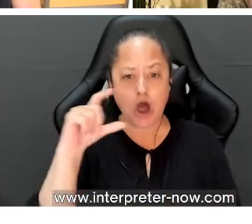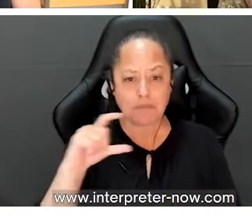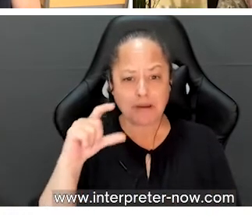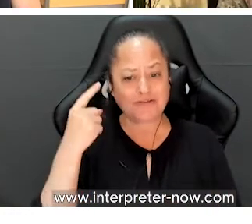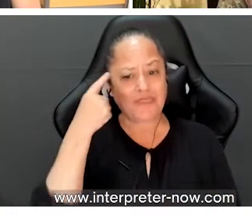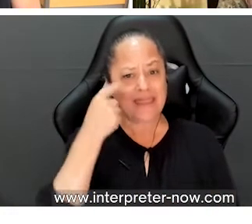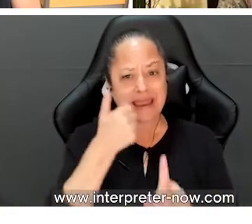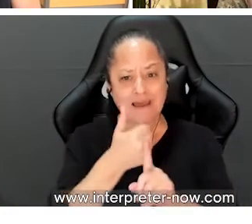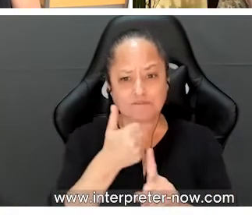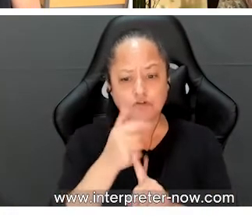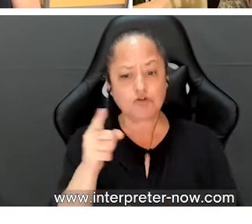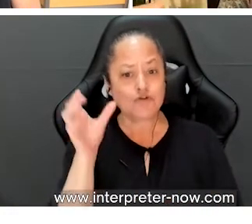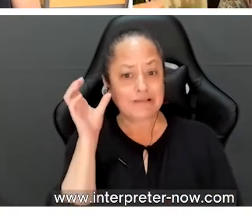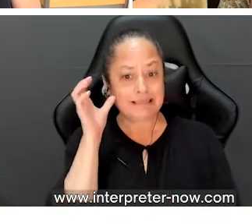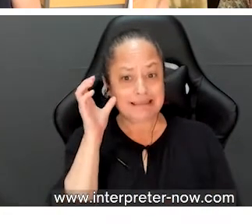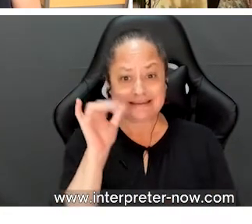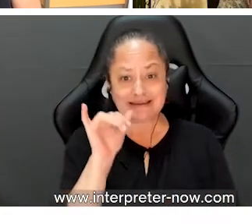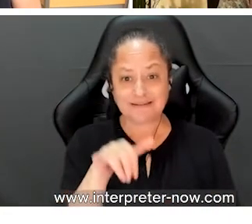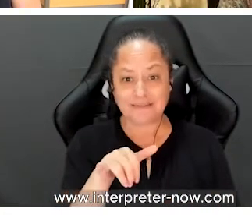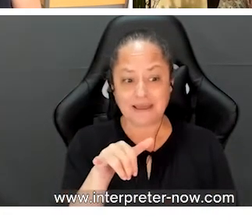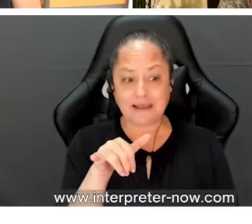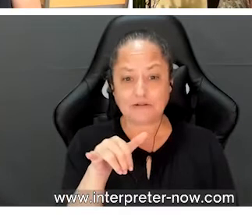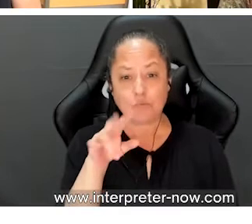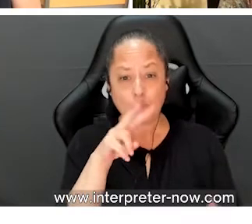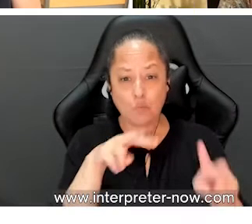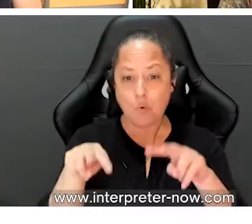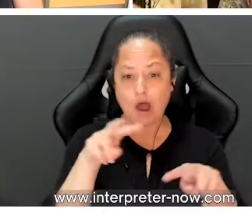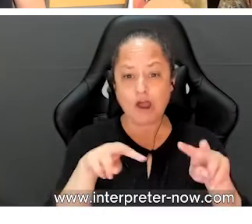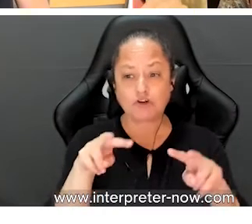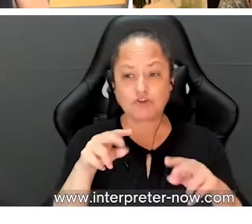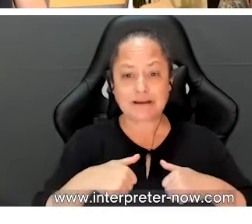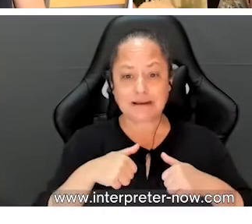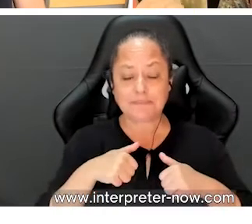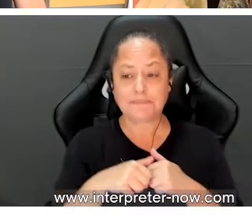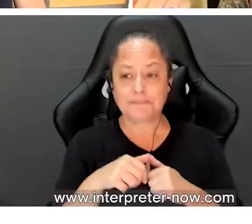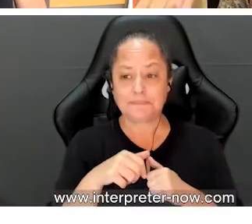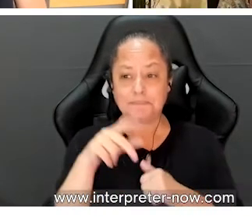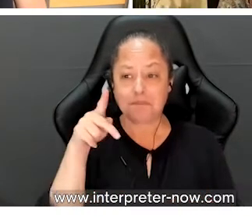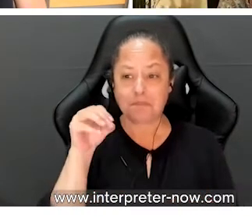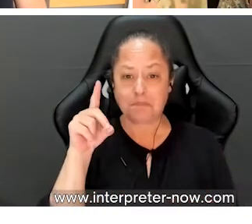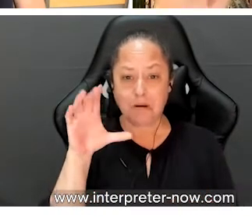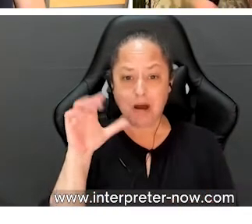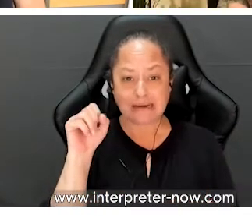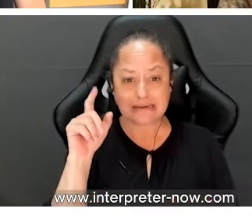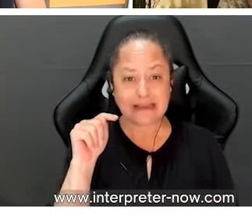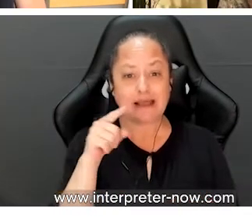if you're listening to this, that you have one--.